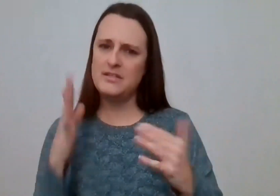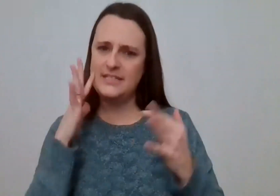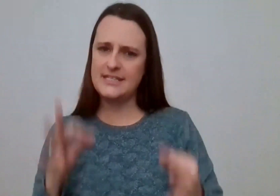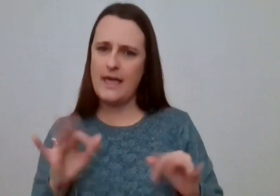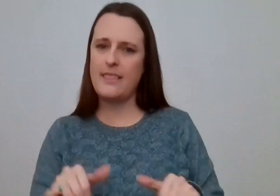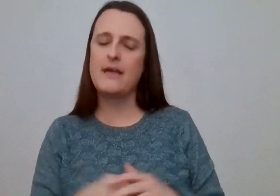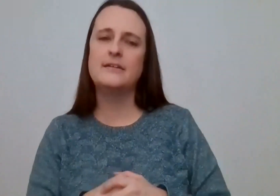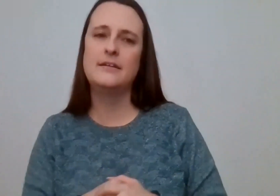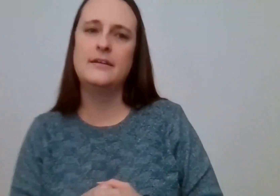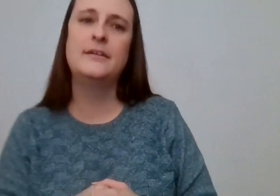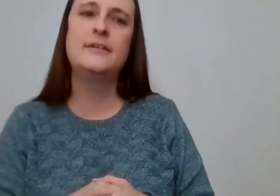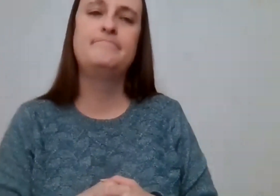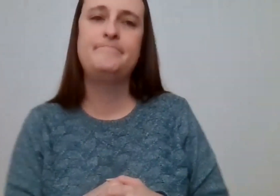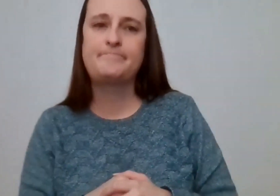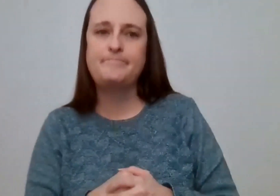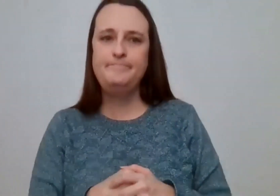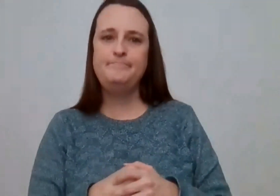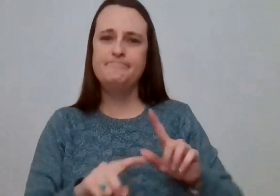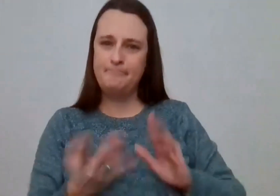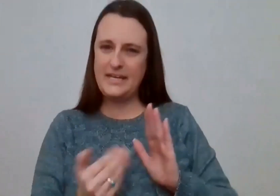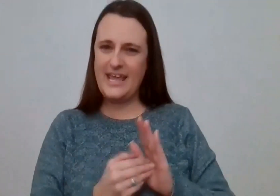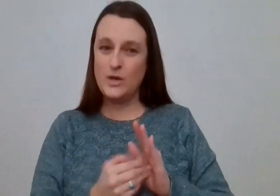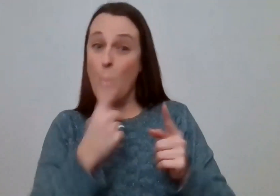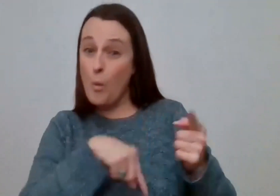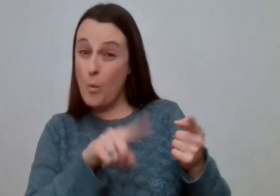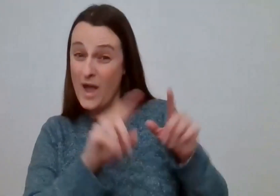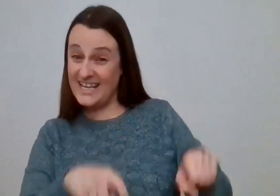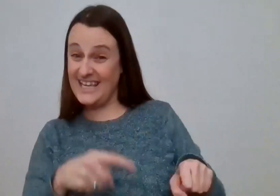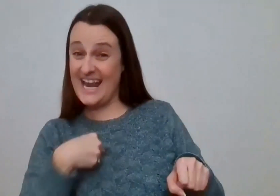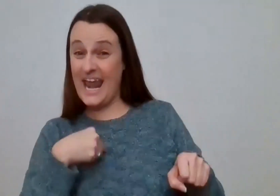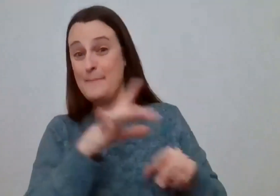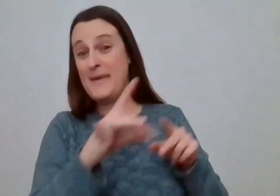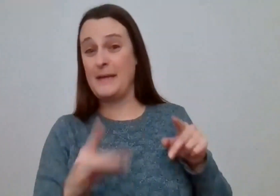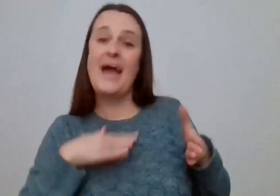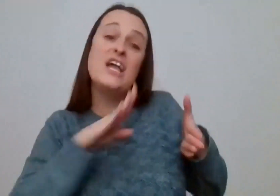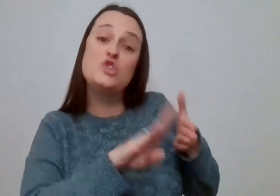the original question of well when can i select my excuse block or when can i you know select